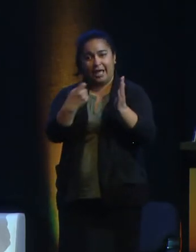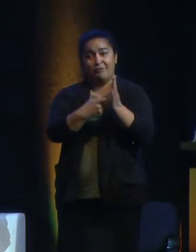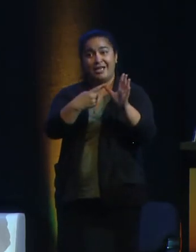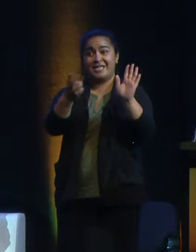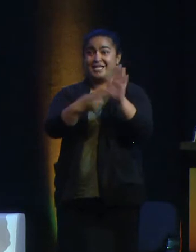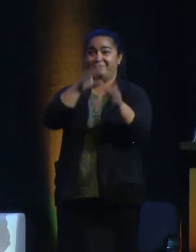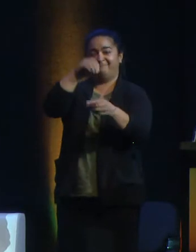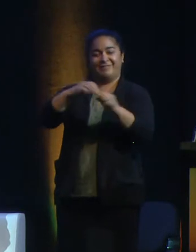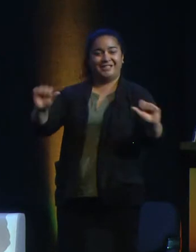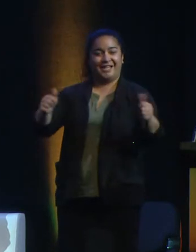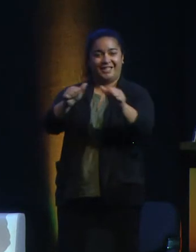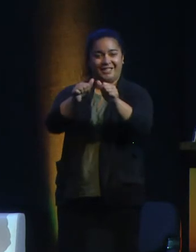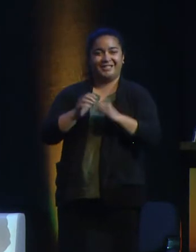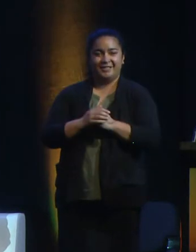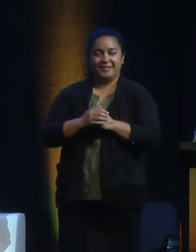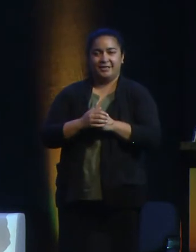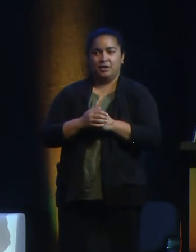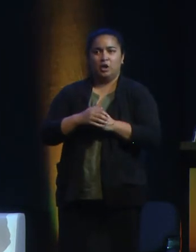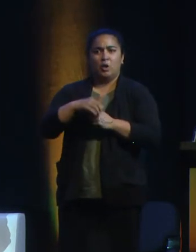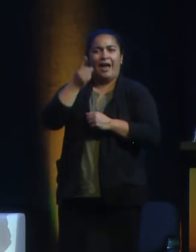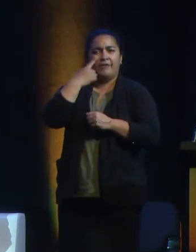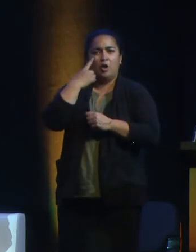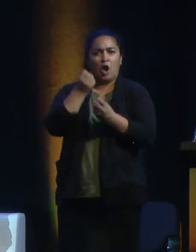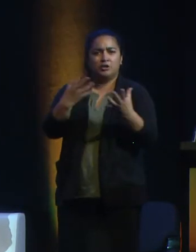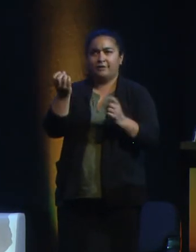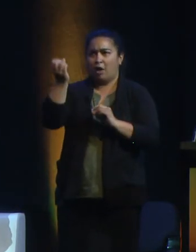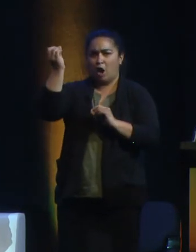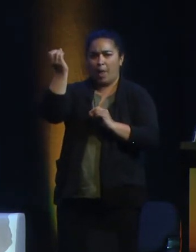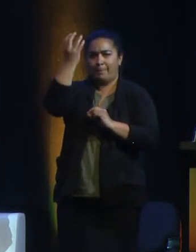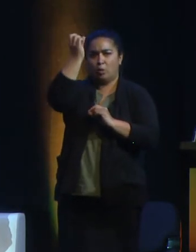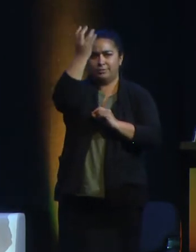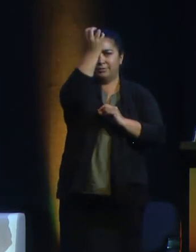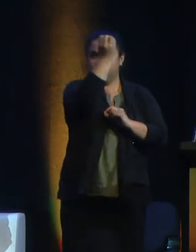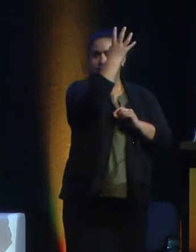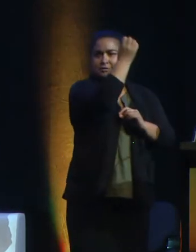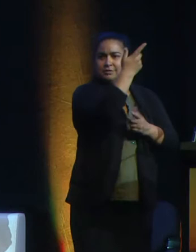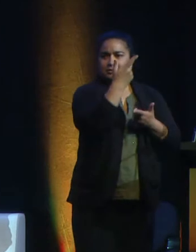in the middle you'll see a bunch of idea lightbulbs coming to life. That shows Taranaki becoming